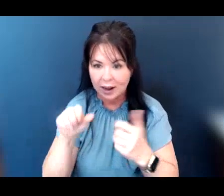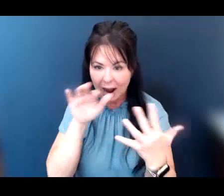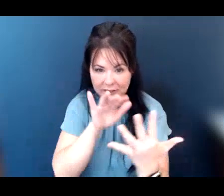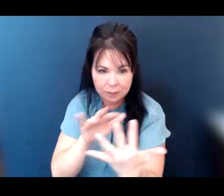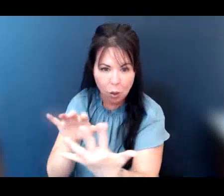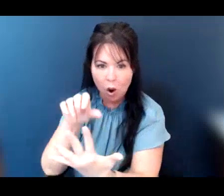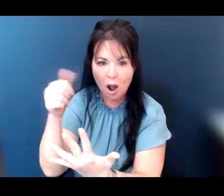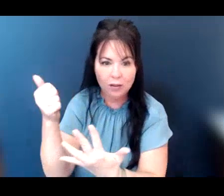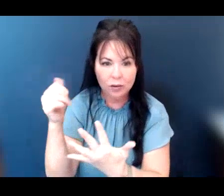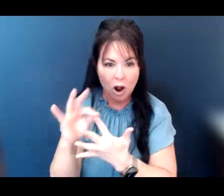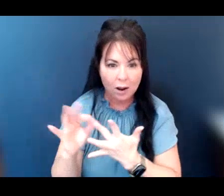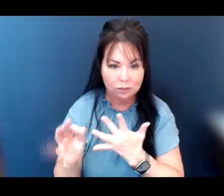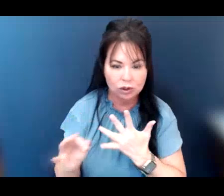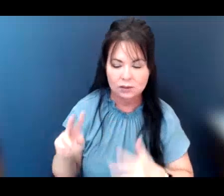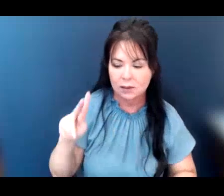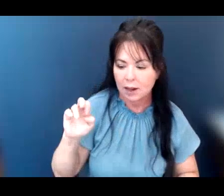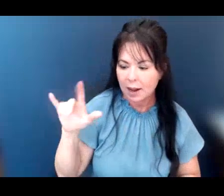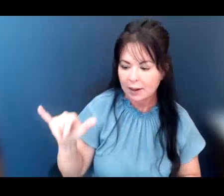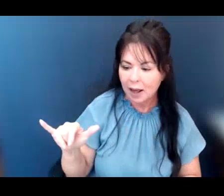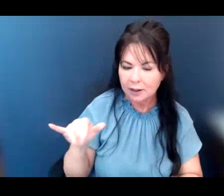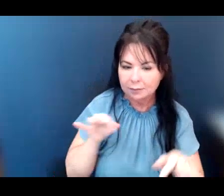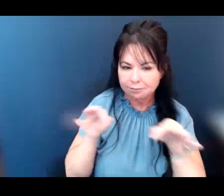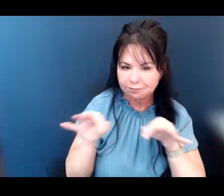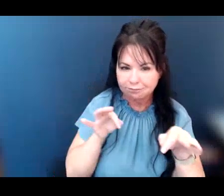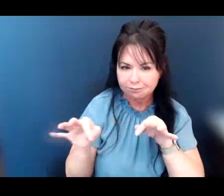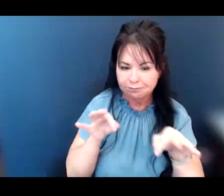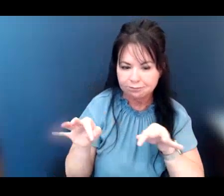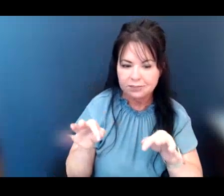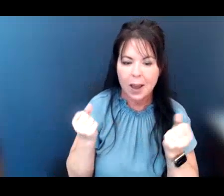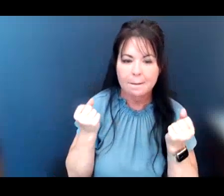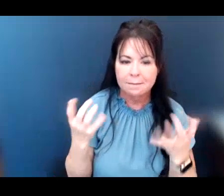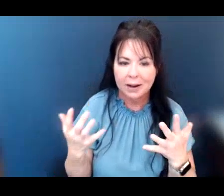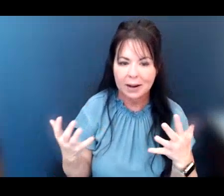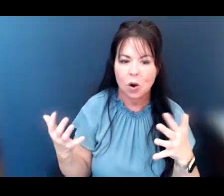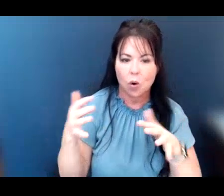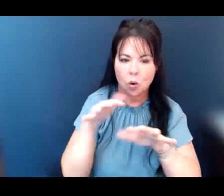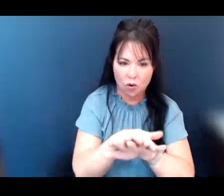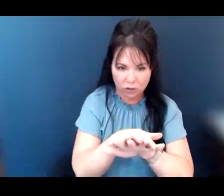I can start responding to that. A lot of overlays have kind of like a turn-on feature.